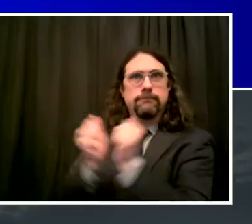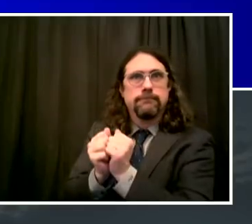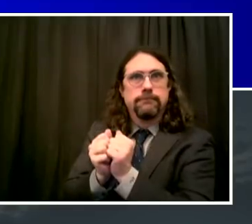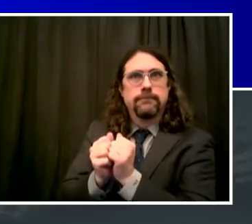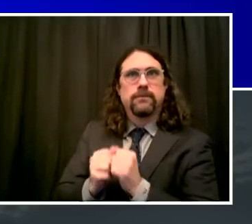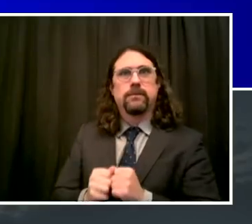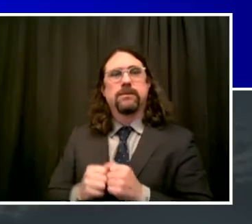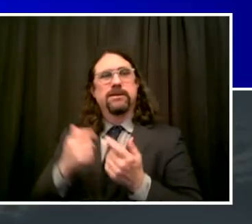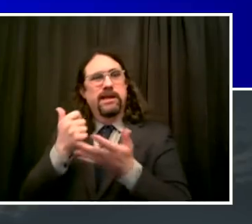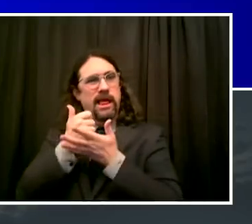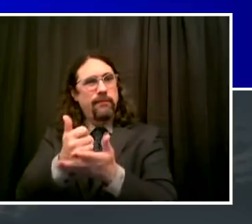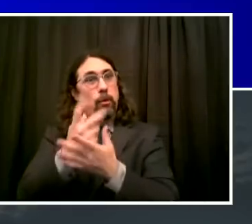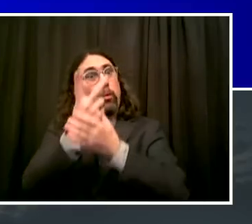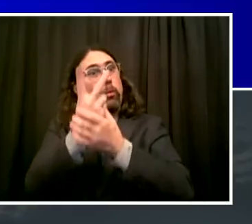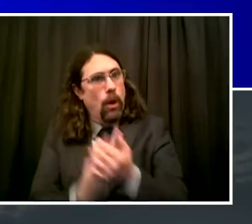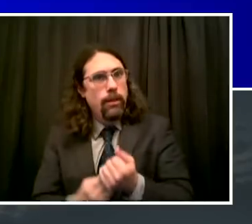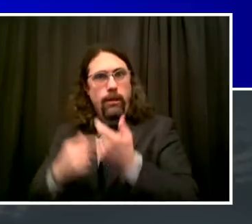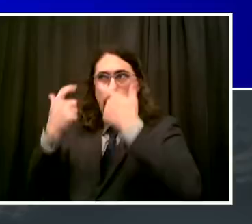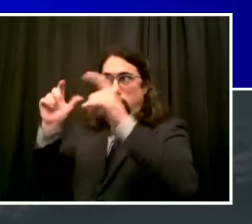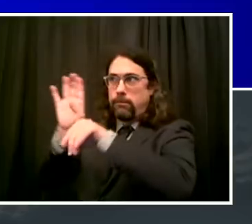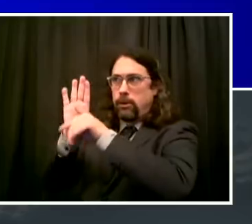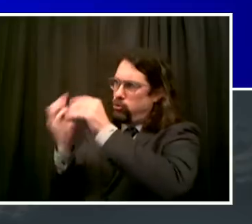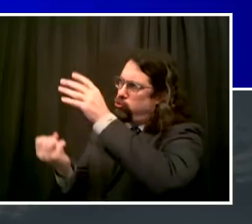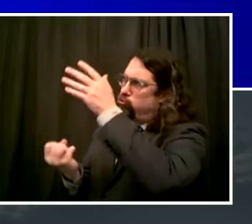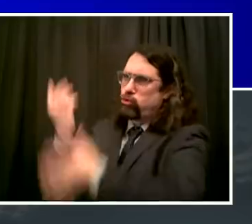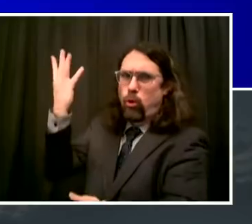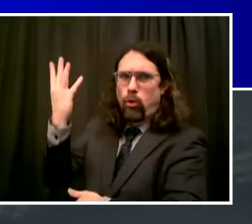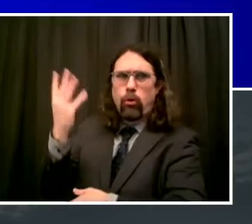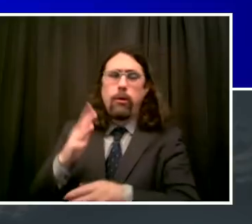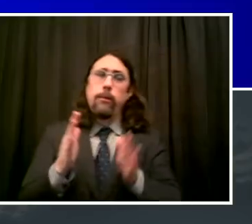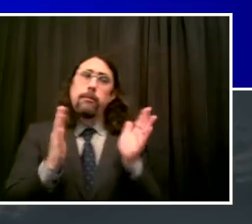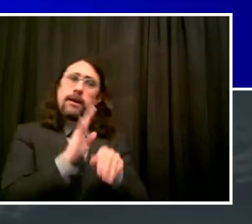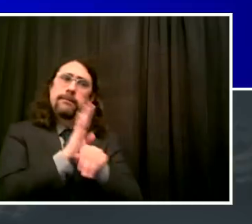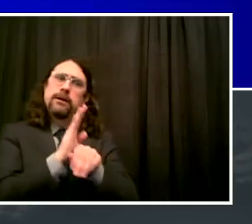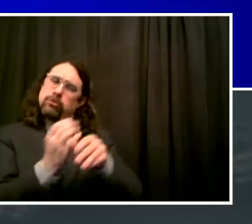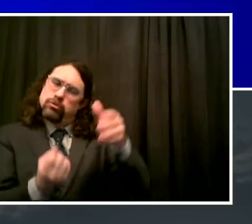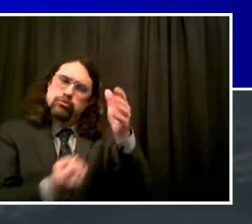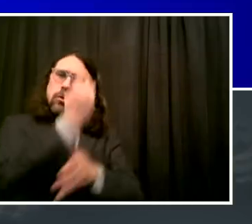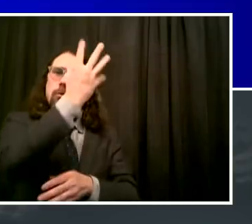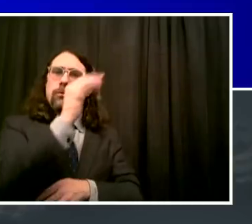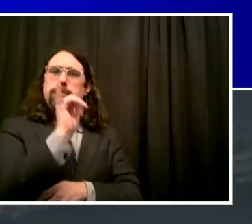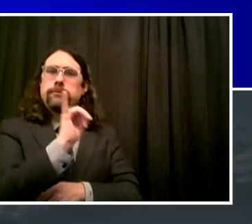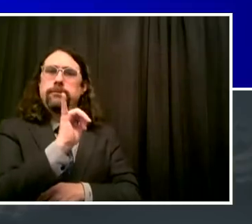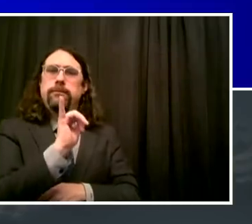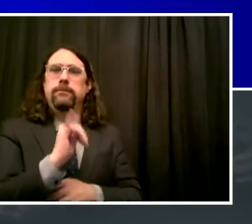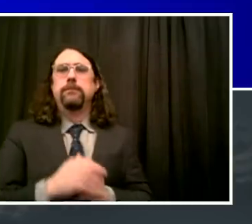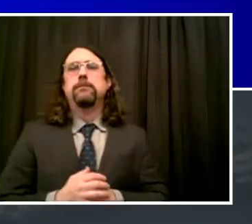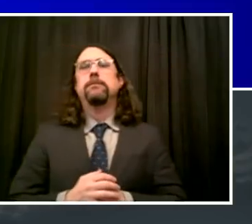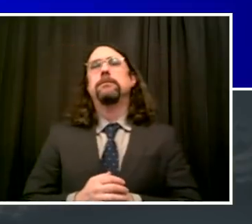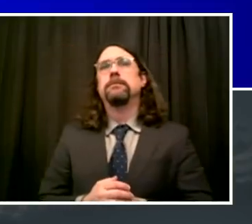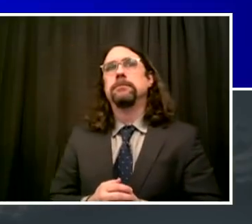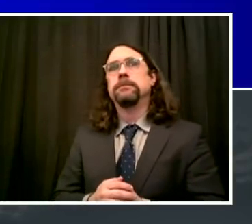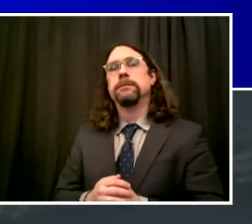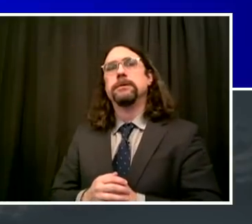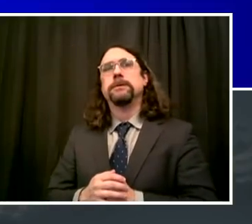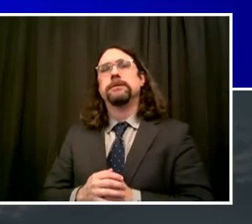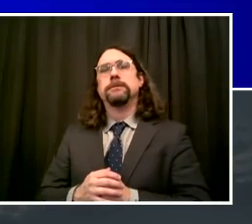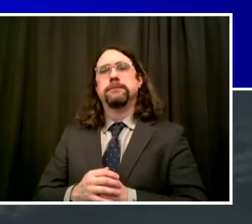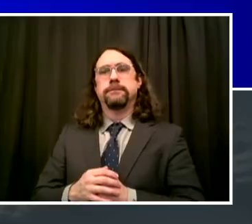INSTINCT WE'RE SEEING ADN BRING IT TO BARE TO HELP SMALL